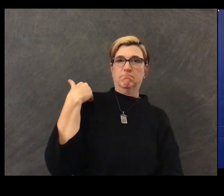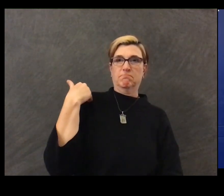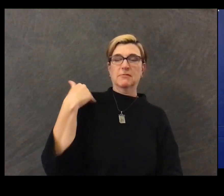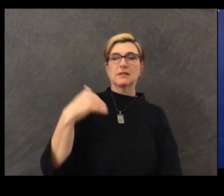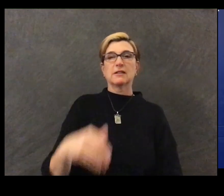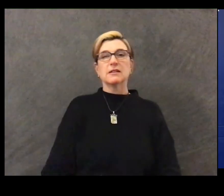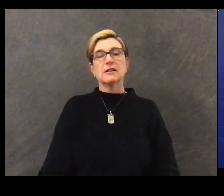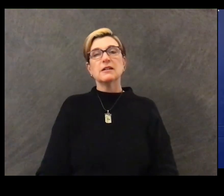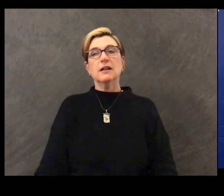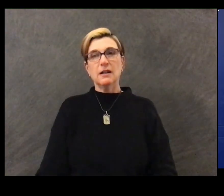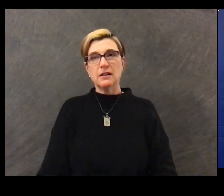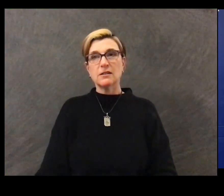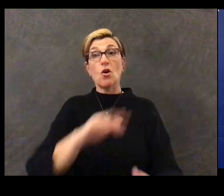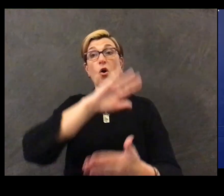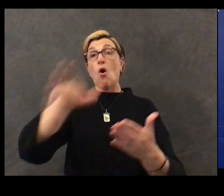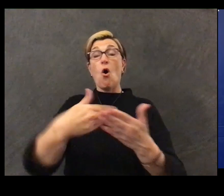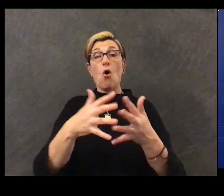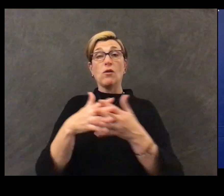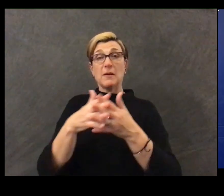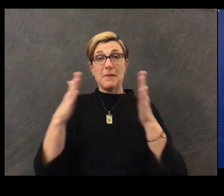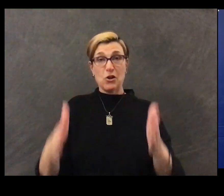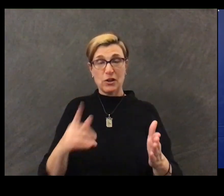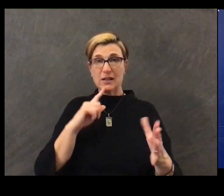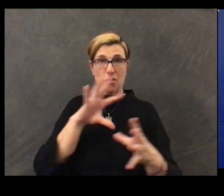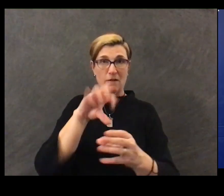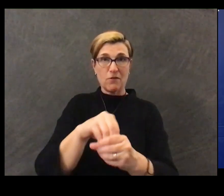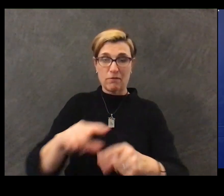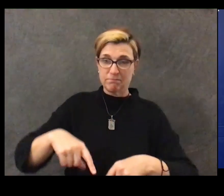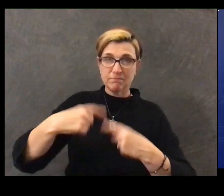president's White House Khurana buyers task force is to tell the American